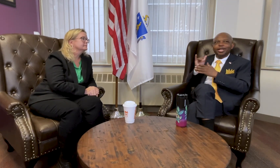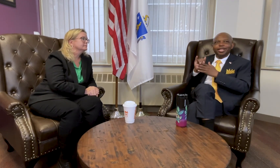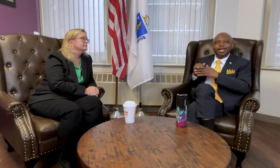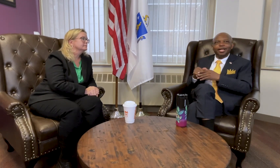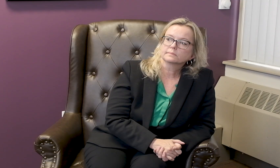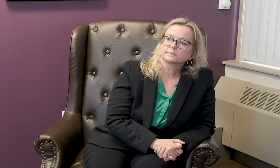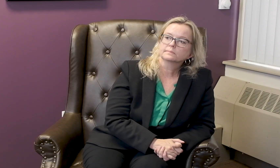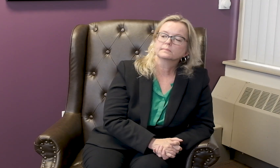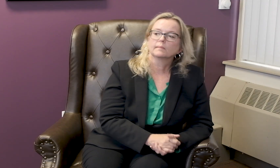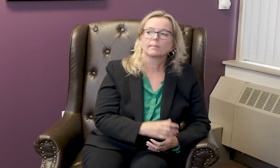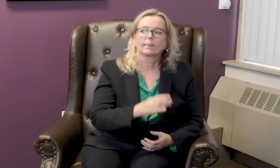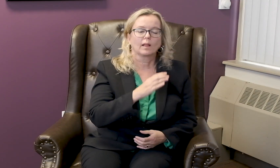Thank you again for sharing that.